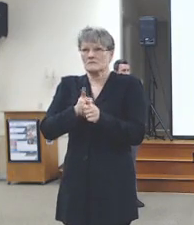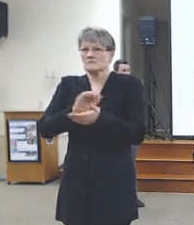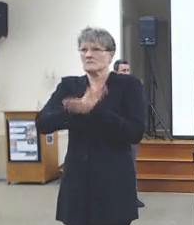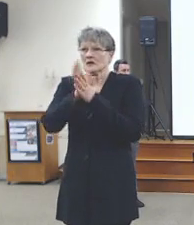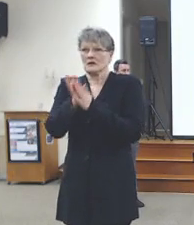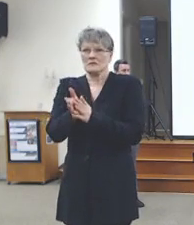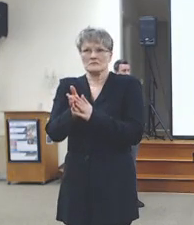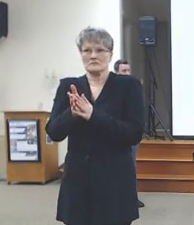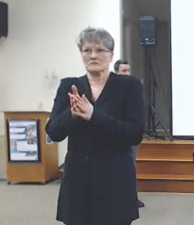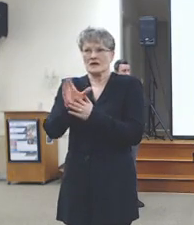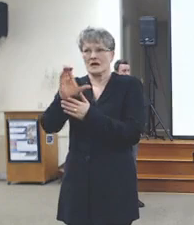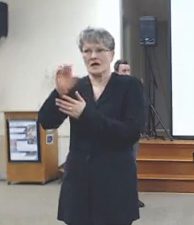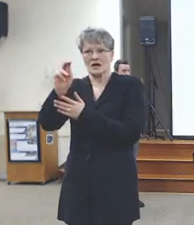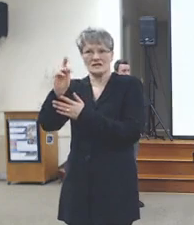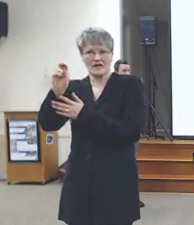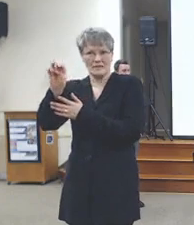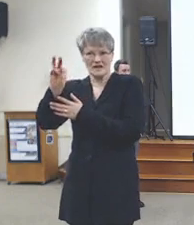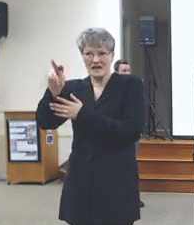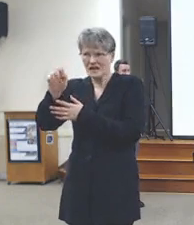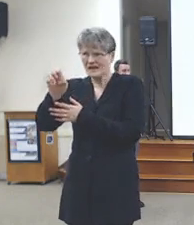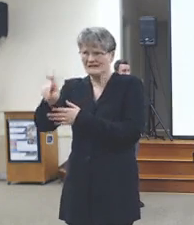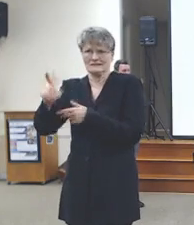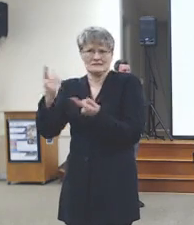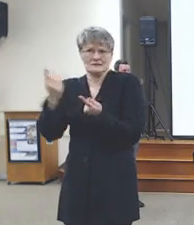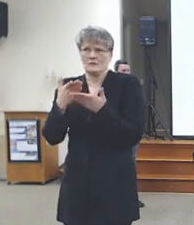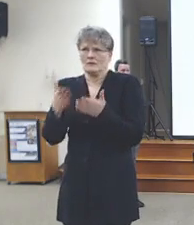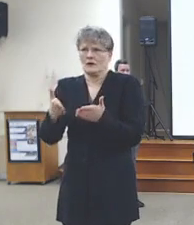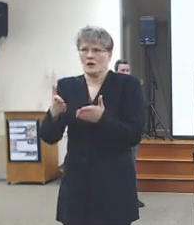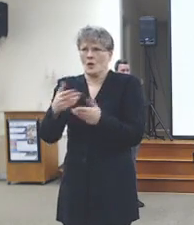in these these briefings. We would not keep those things secret.